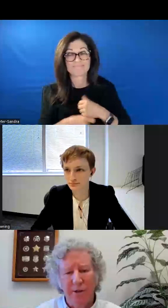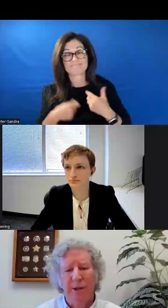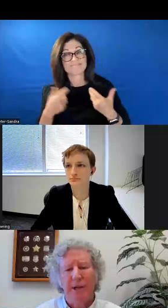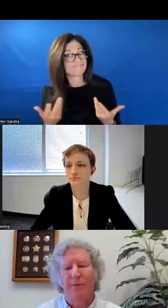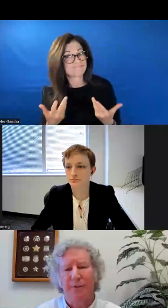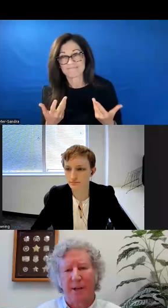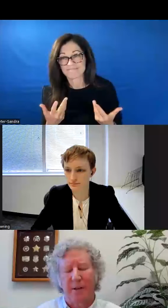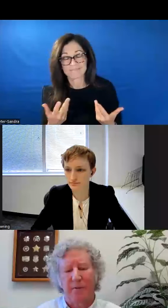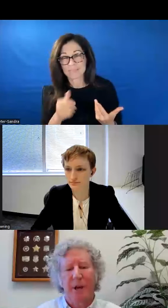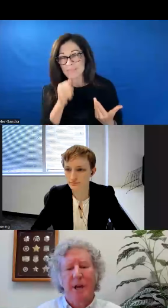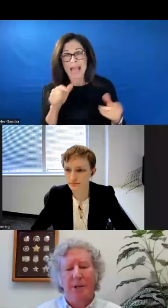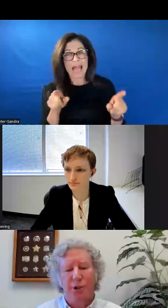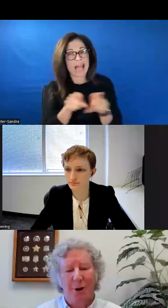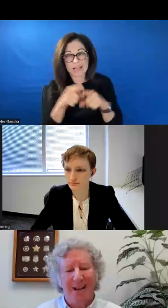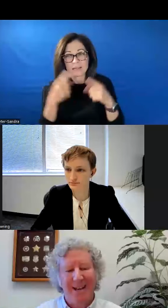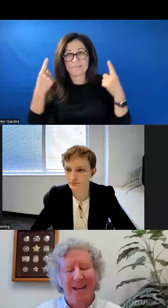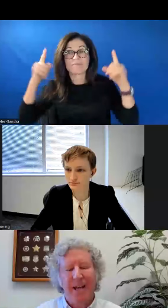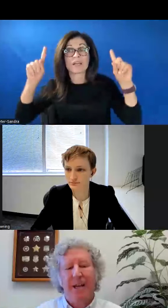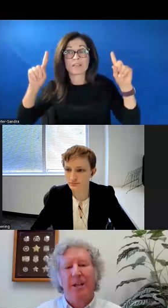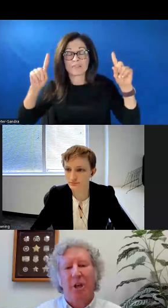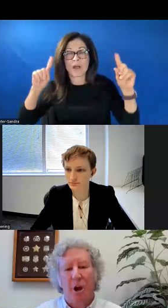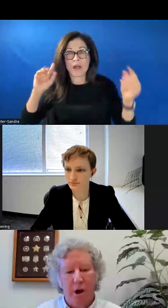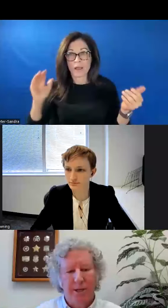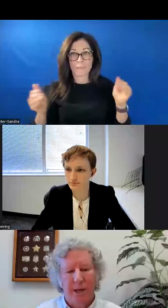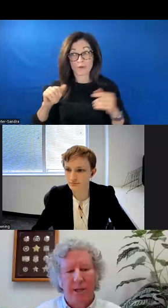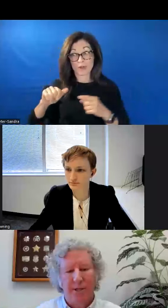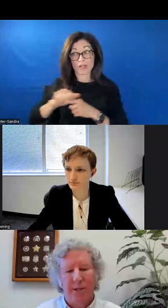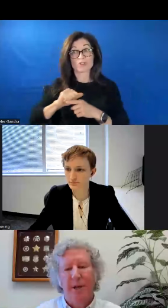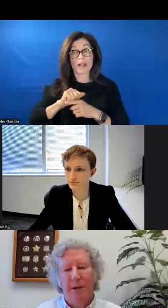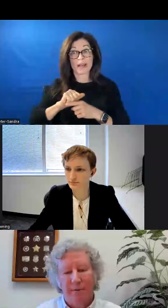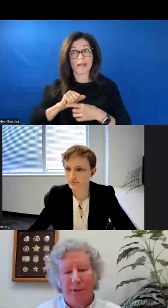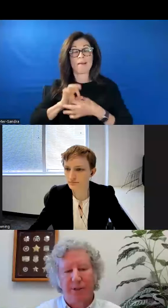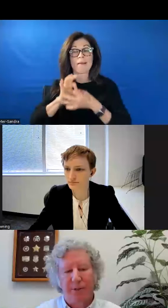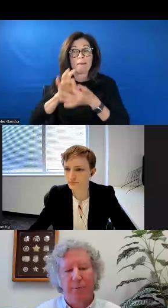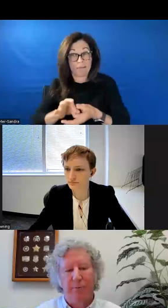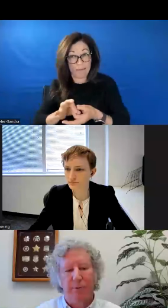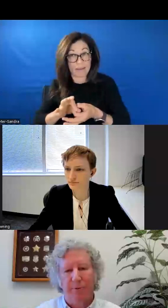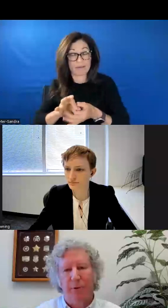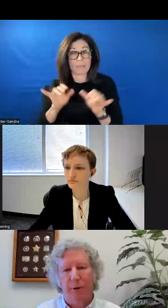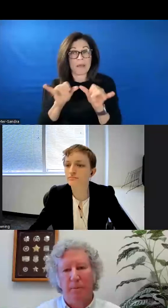NEARLY AS EFFECTIVE AS TRAINING IN THE CONTEXT OF SYSTEM REFORM.